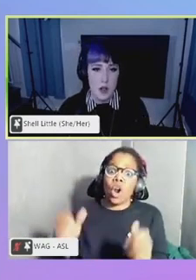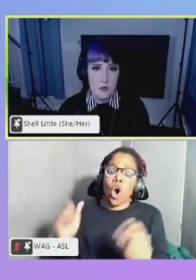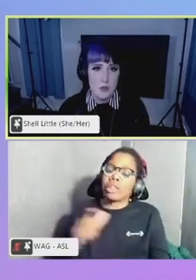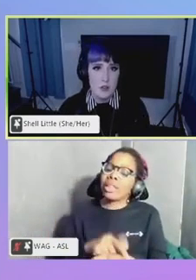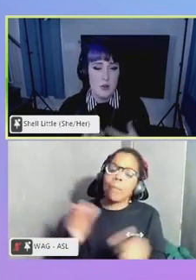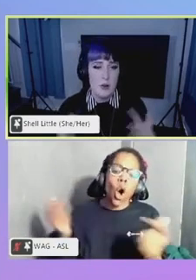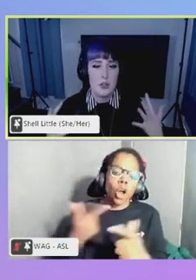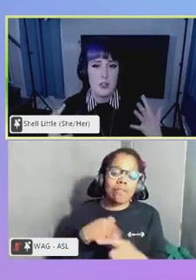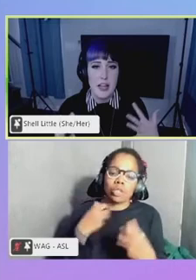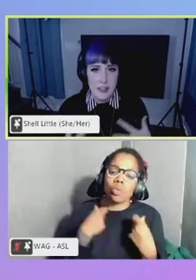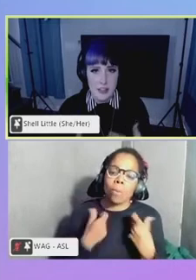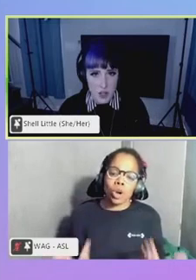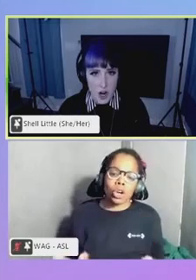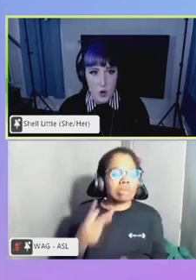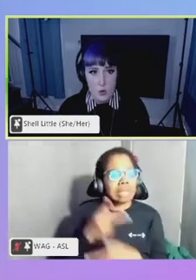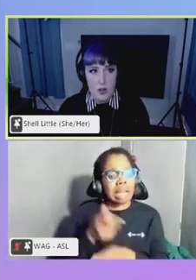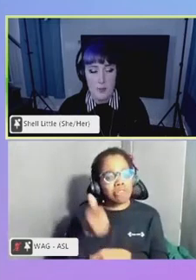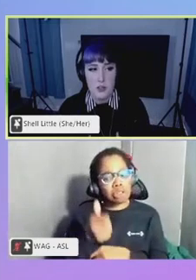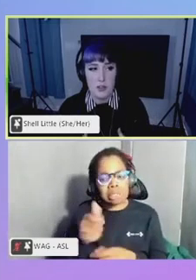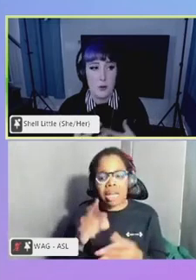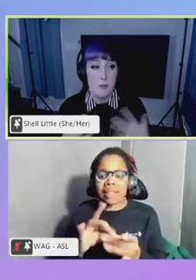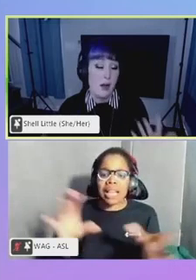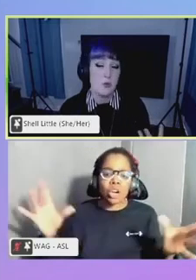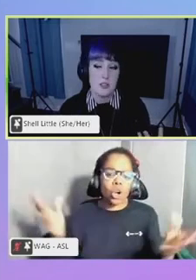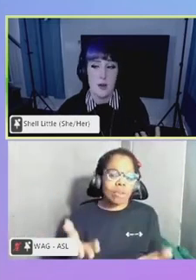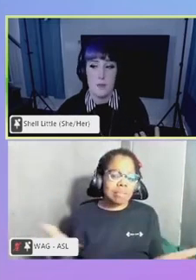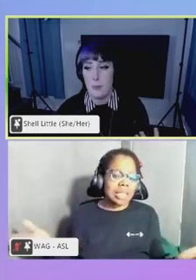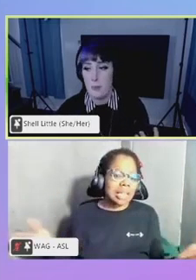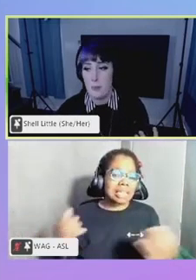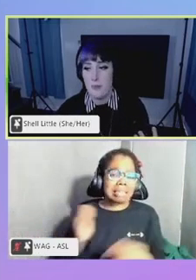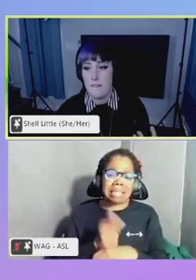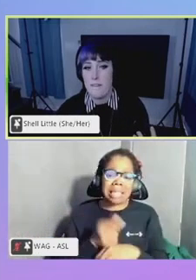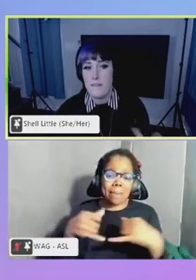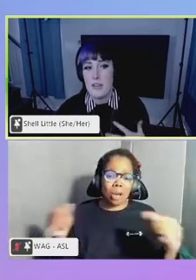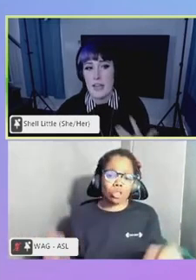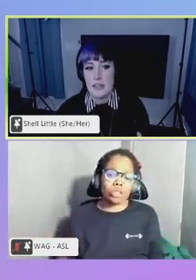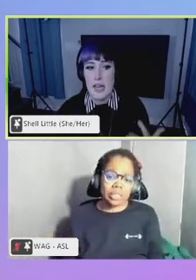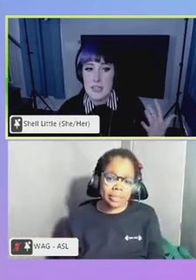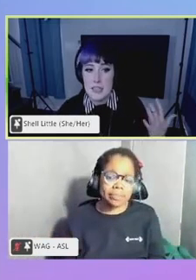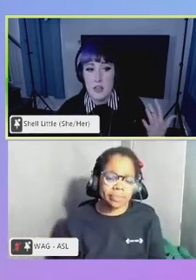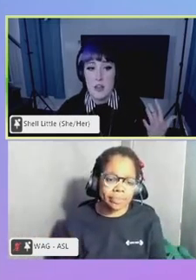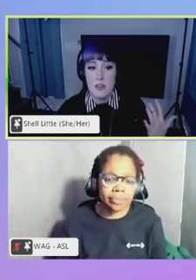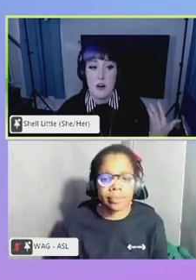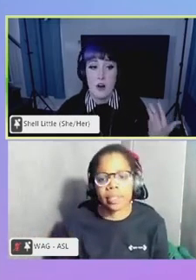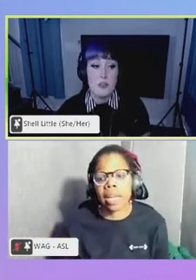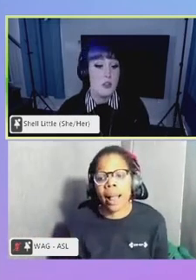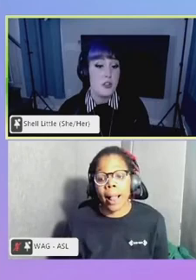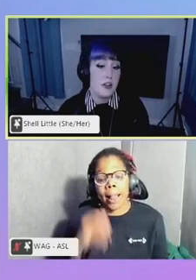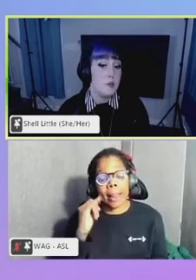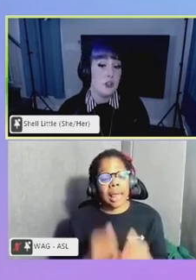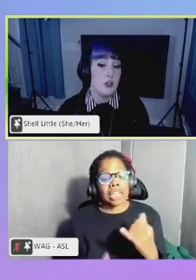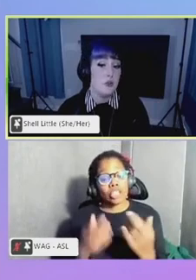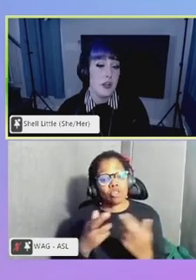It is to help people. Four, the work we do is important but so is your own well-being. We can't